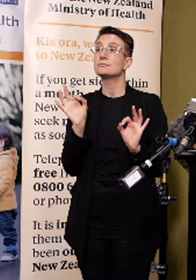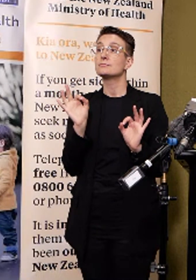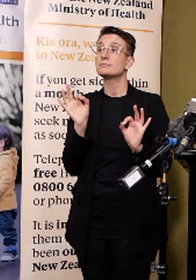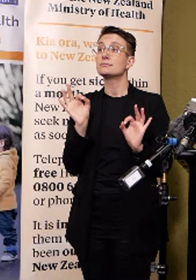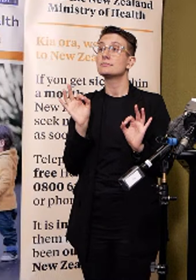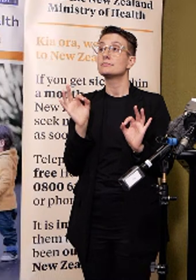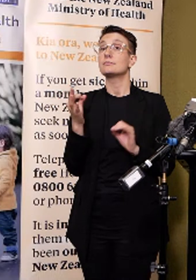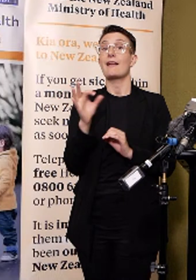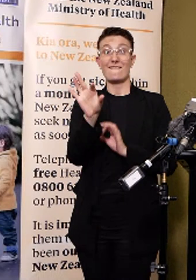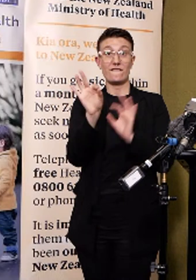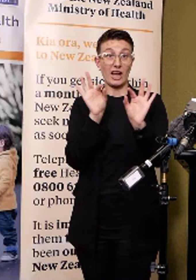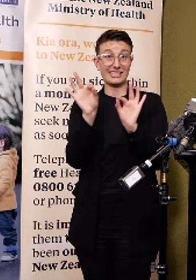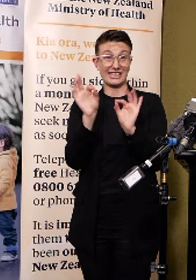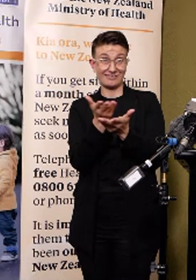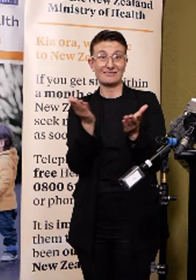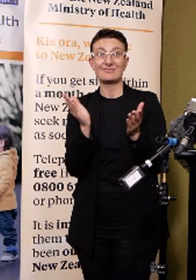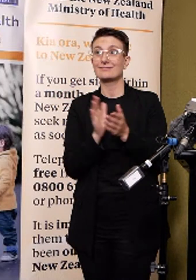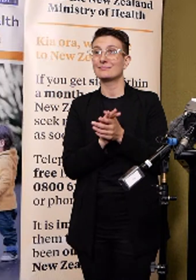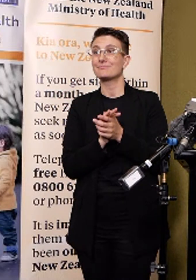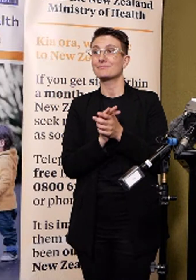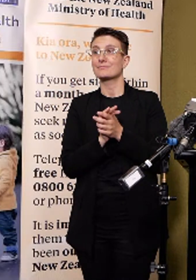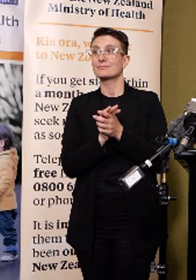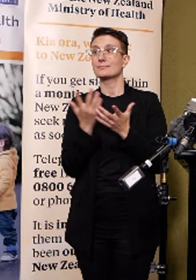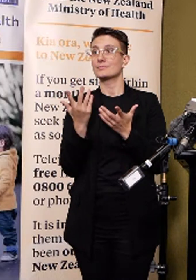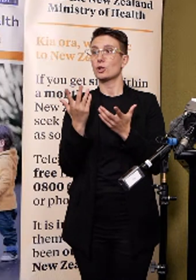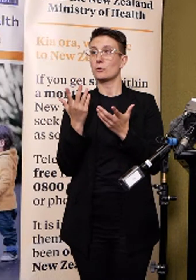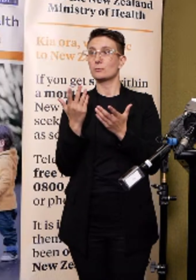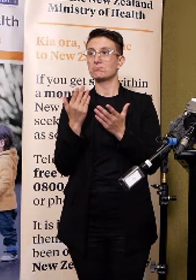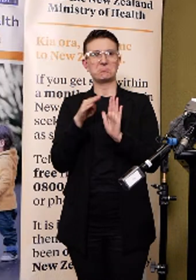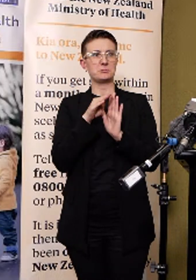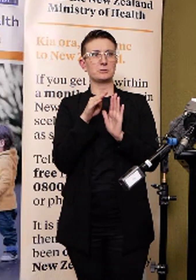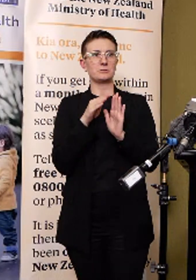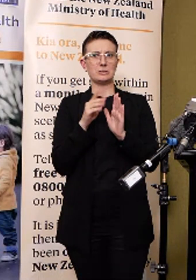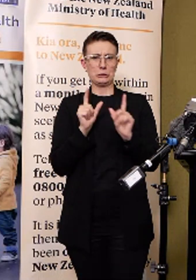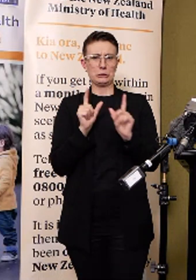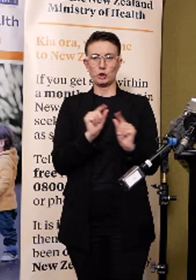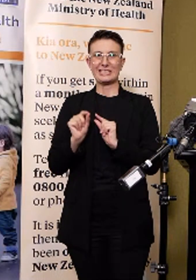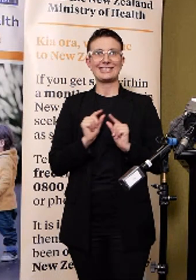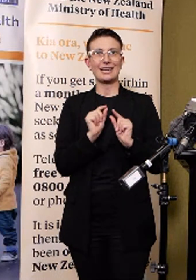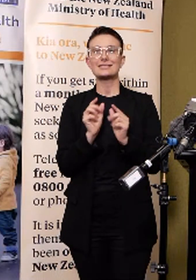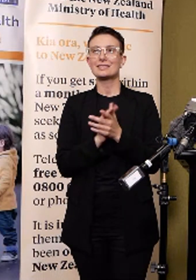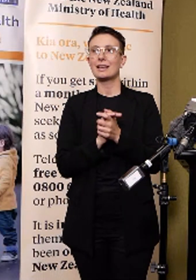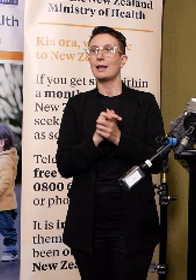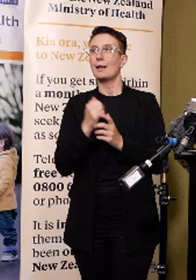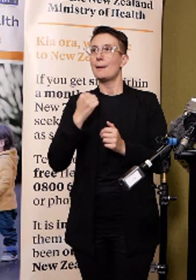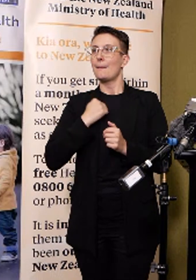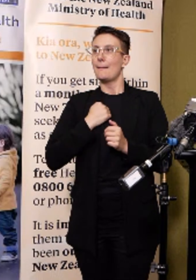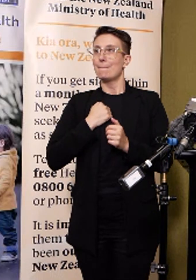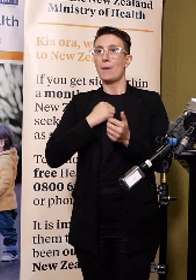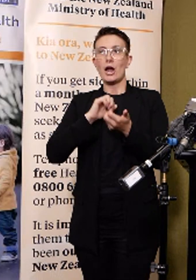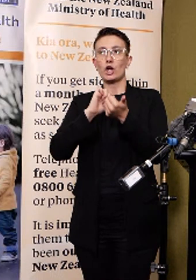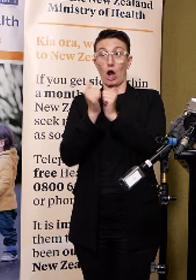Yeah, so just the logistics around that-- I think what will be best is if my colleague Alan will be here. So you can leave any of your stuff